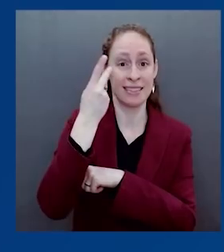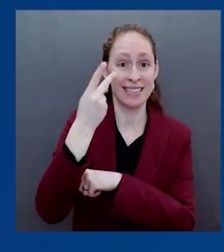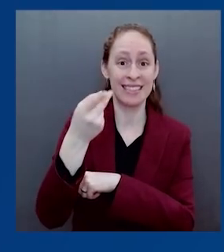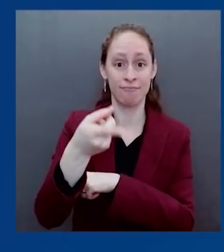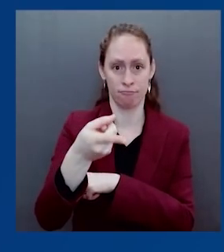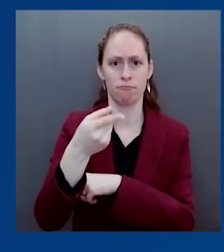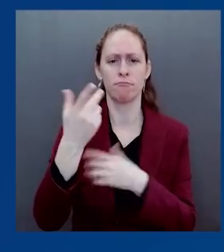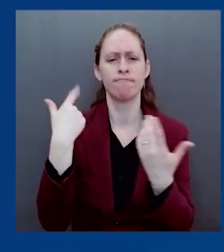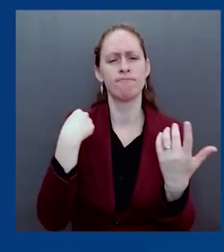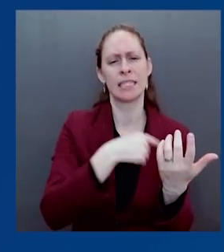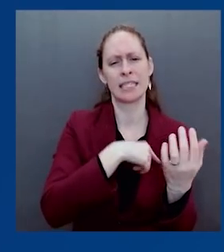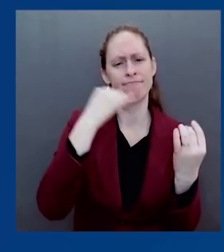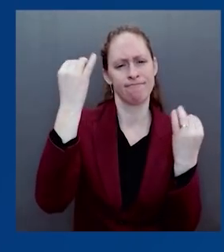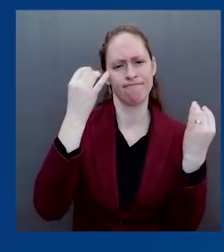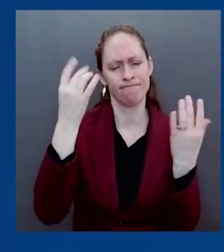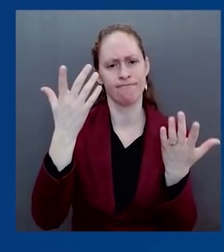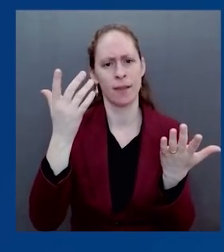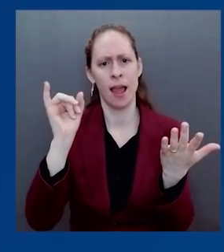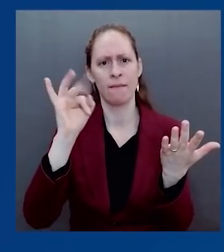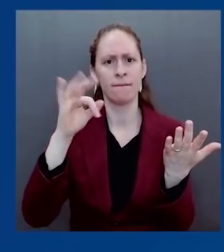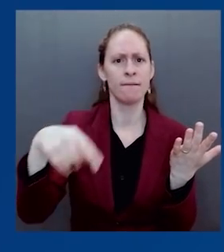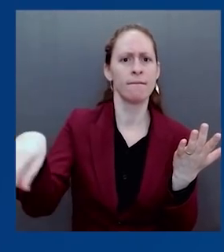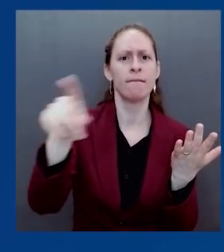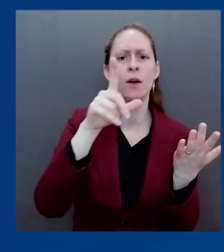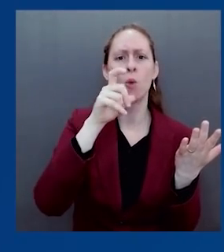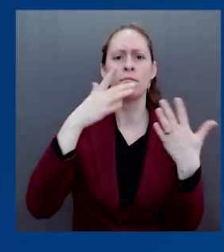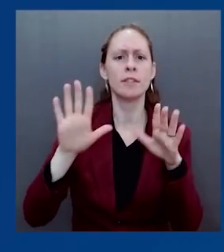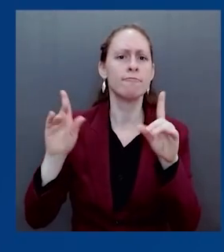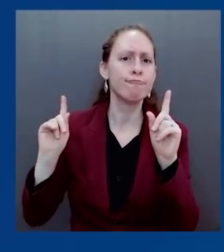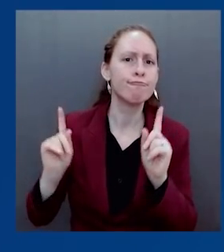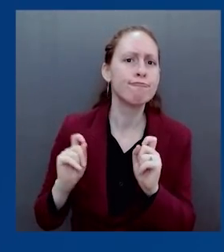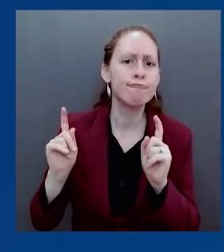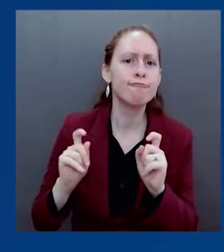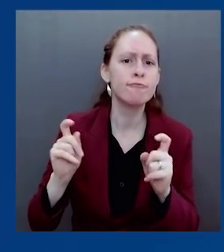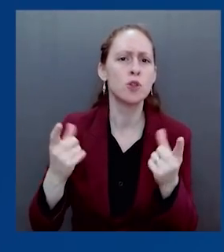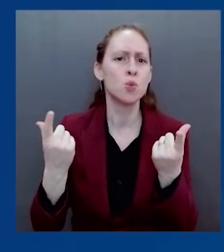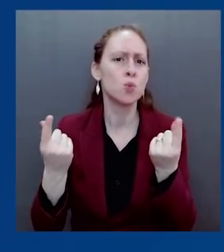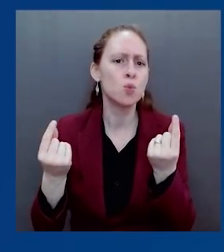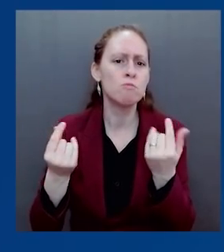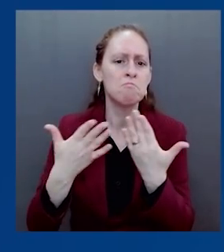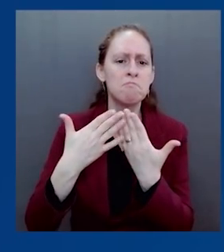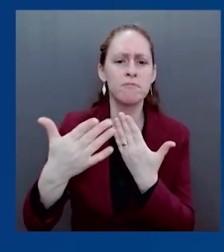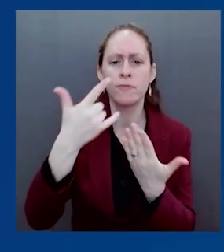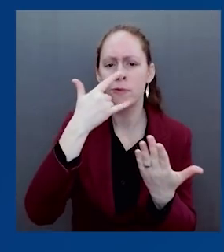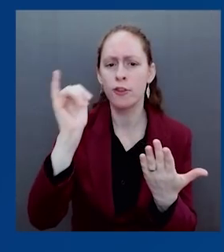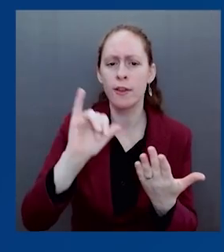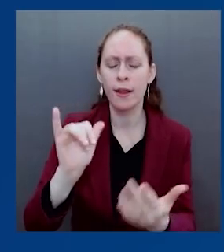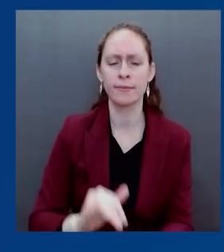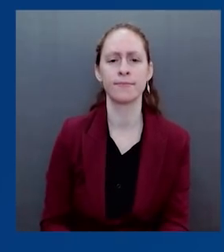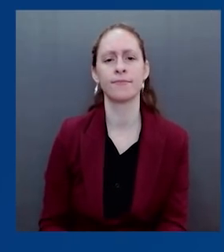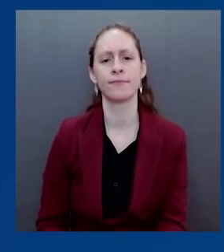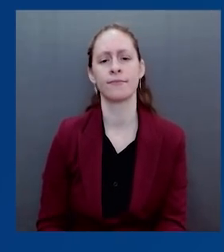such as fluvoxamine, ivermectin, and fluticasone. Next slide.